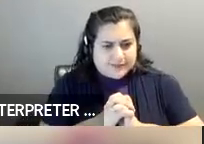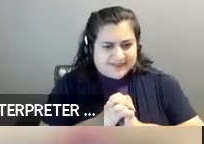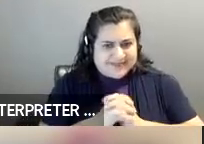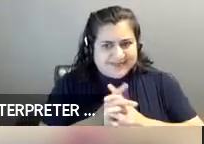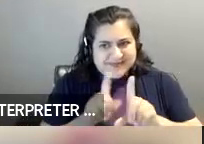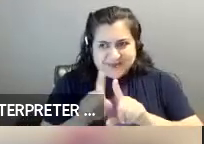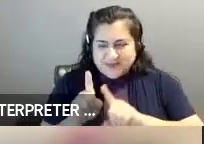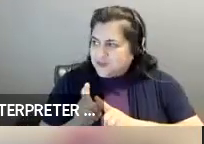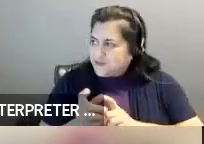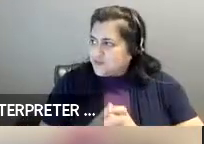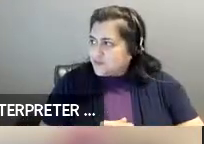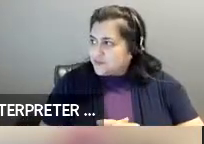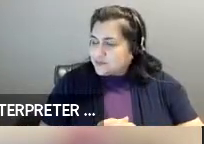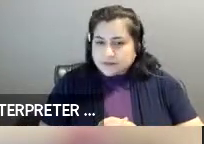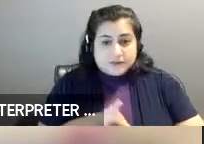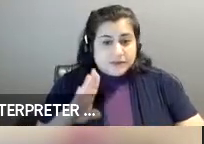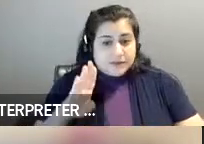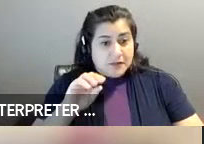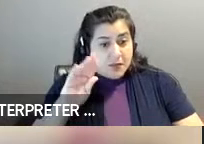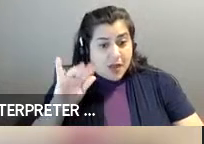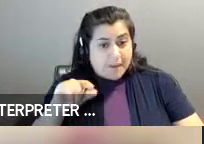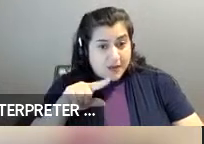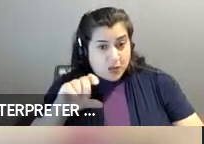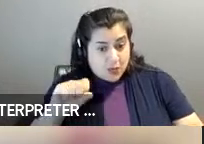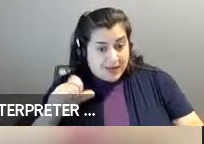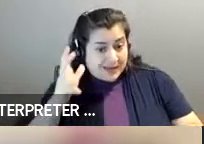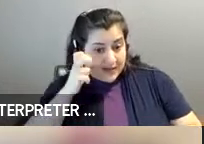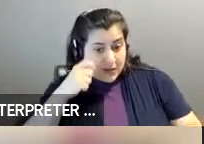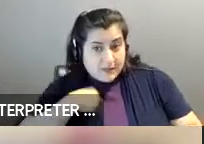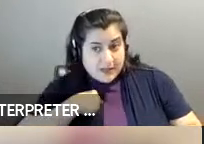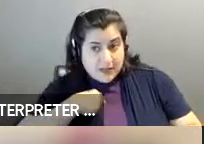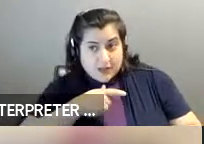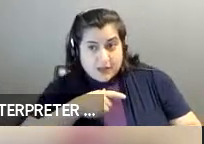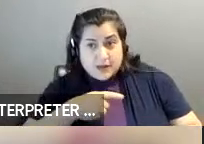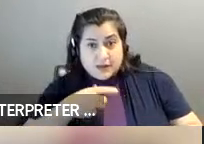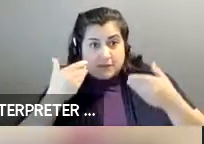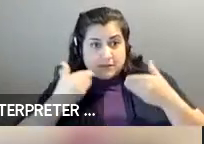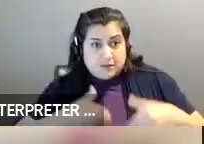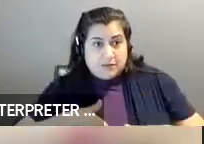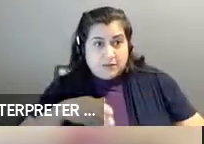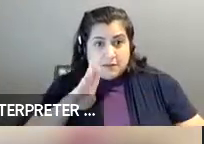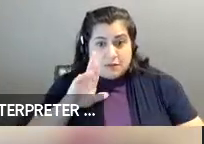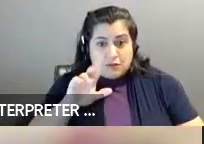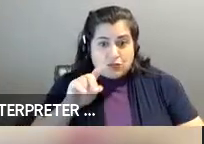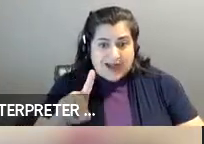Brad Baker: Bobby, can you hear me? Bobby Stinnette: Yep. Brad Baker: This is Brad Baker again with MTI.